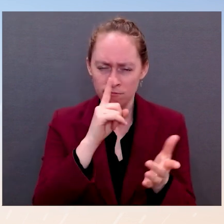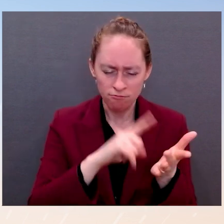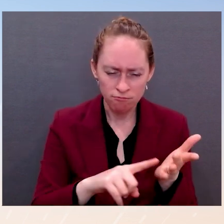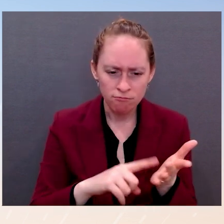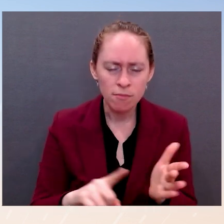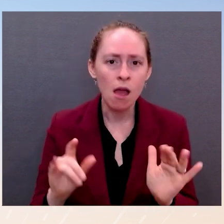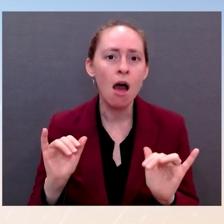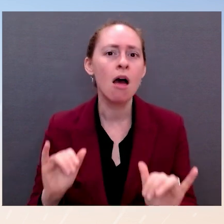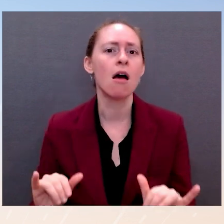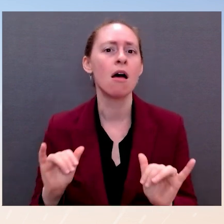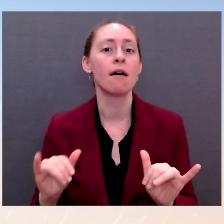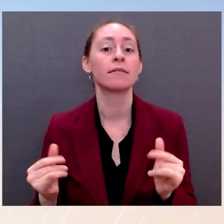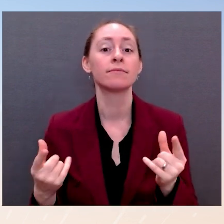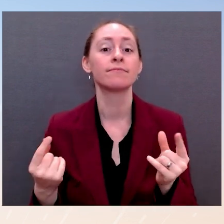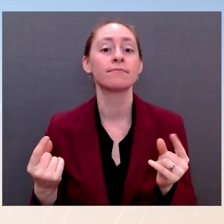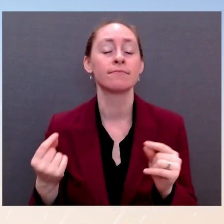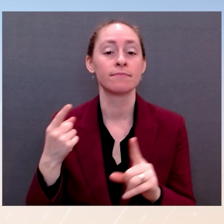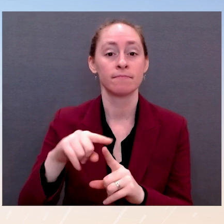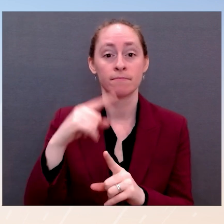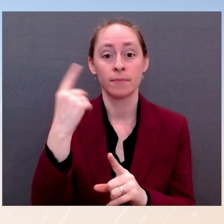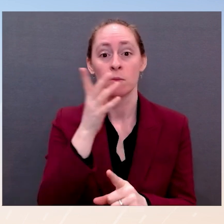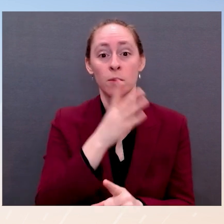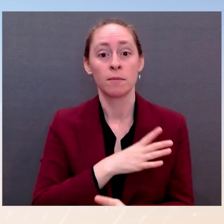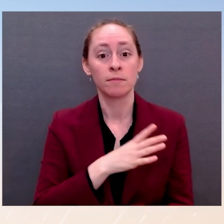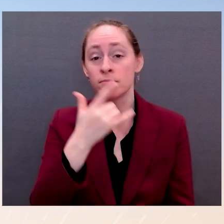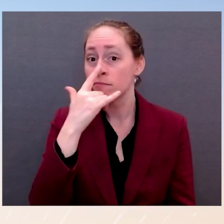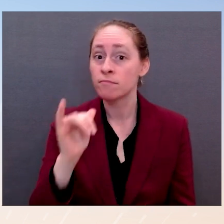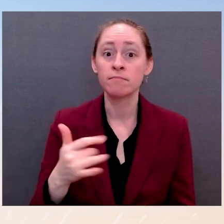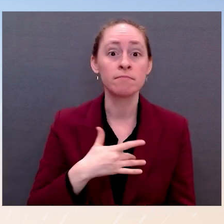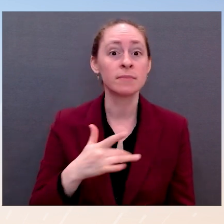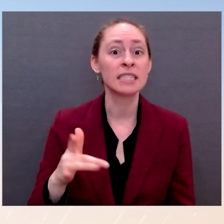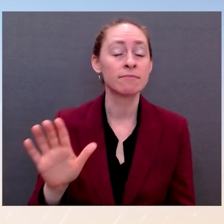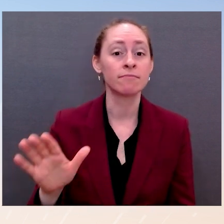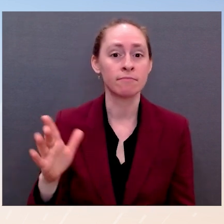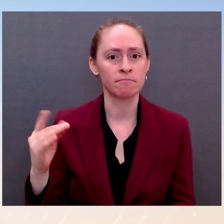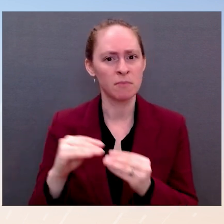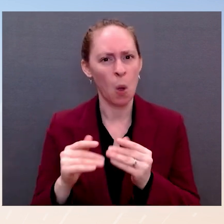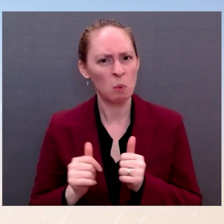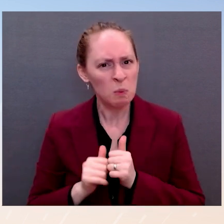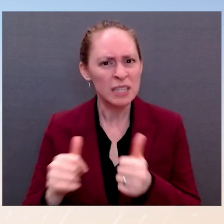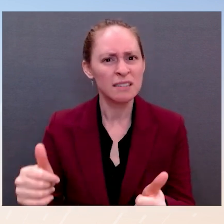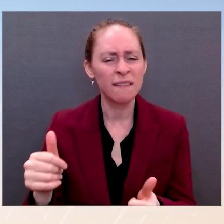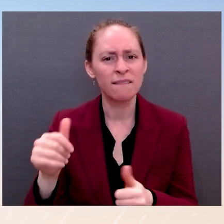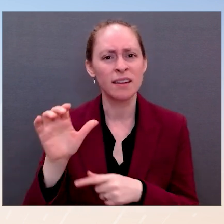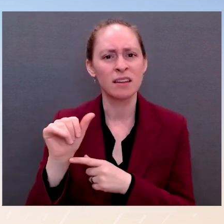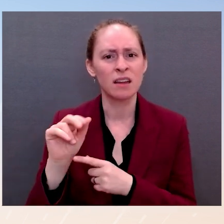is that black women are more likely to get aggressive types of endometrial cancer.